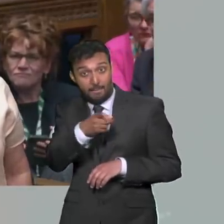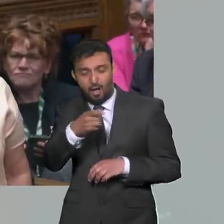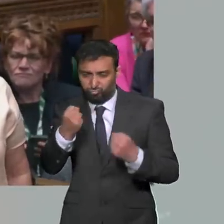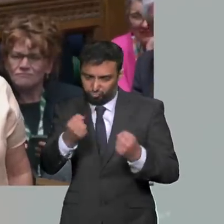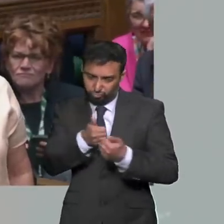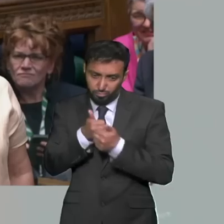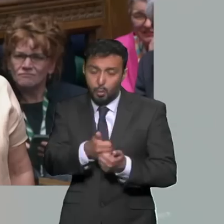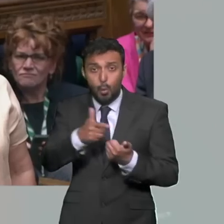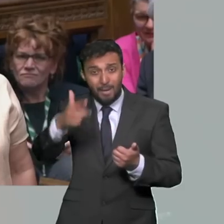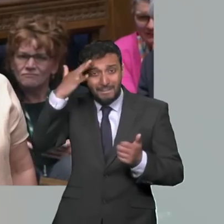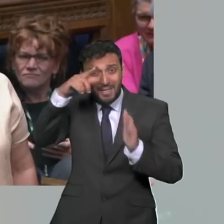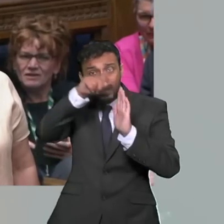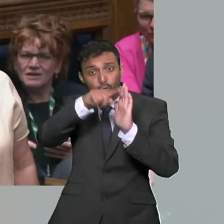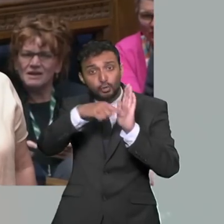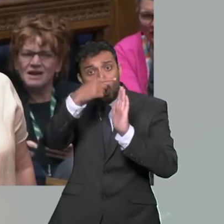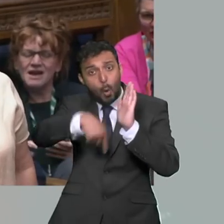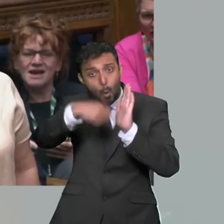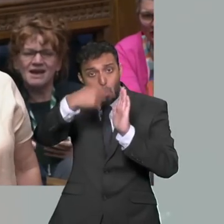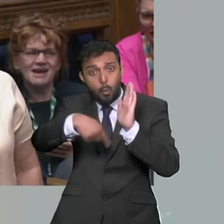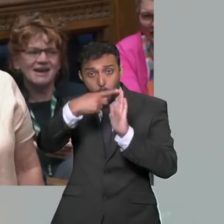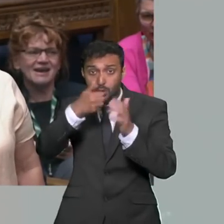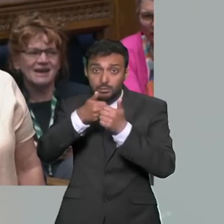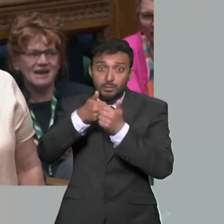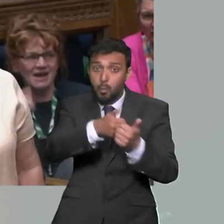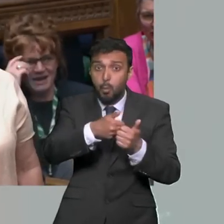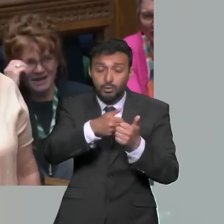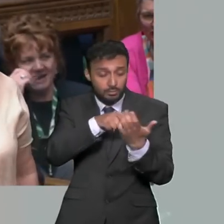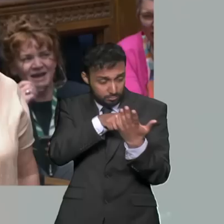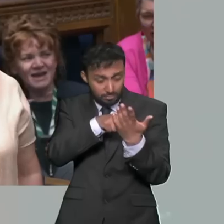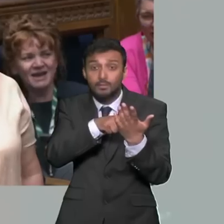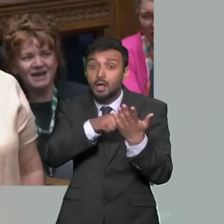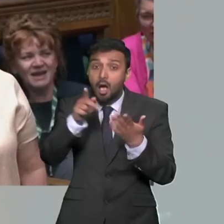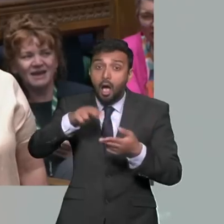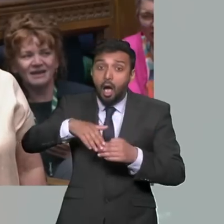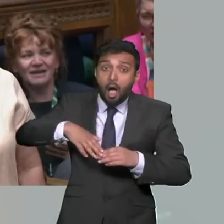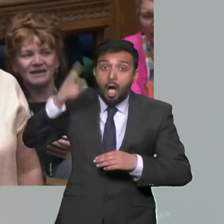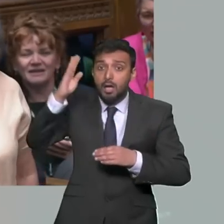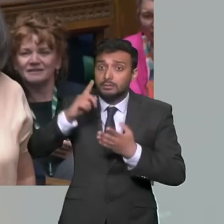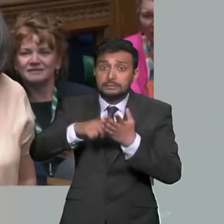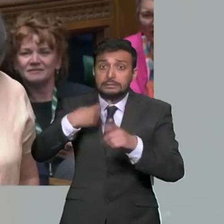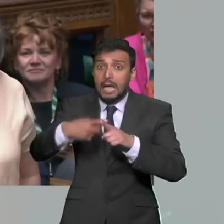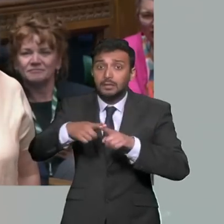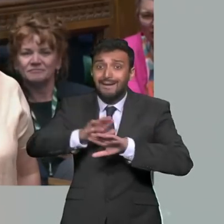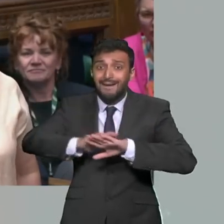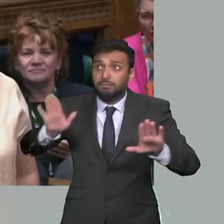the highest tax burden on the people of this country in peacetime—and that is probably